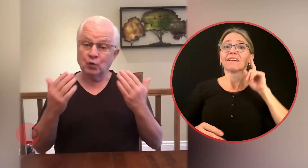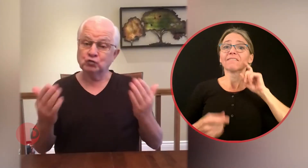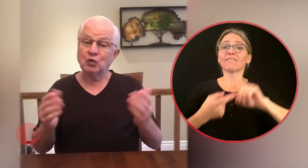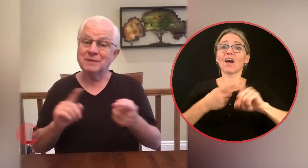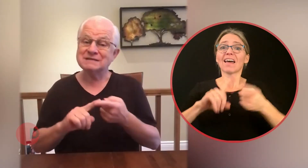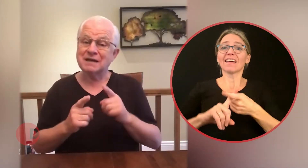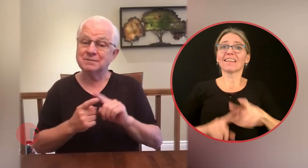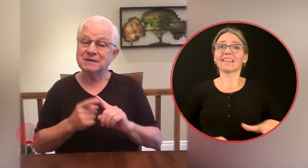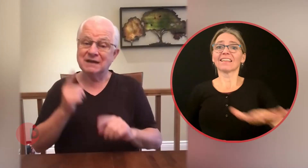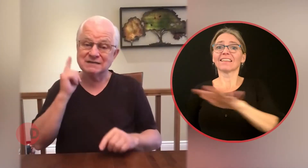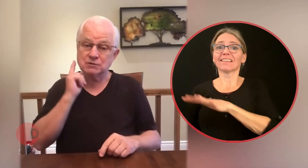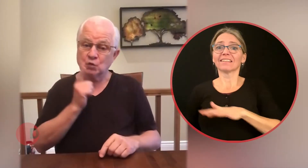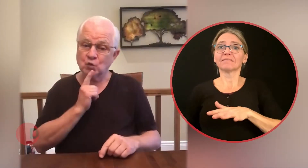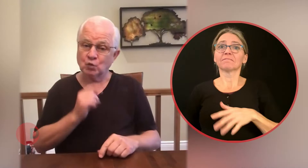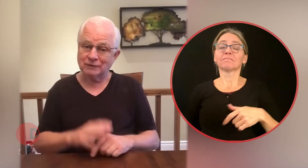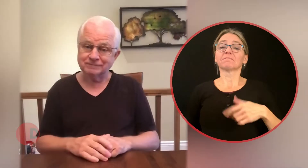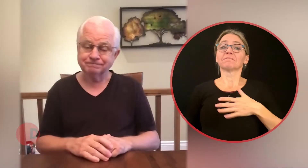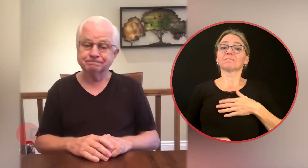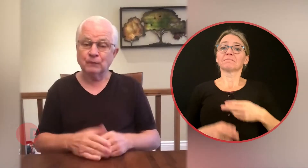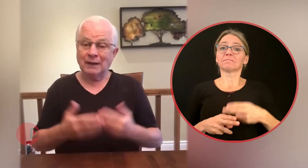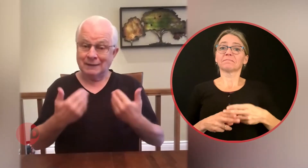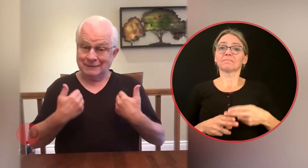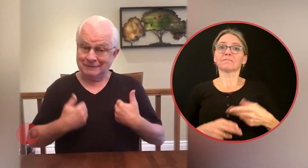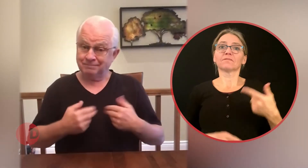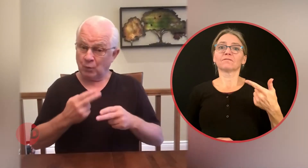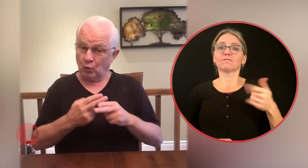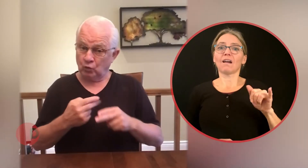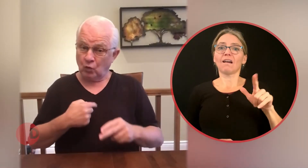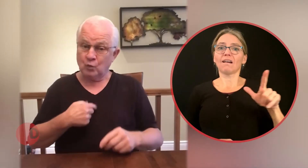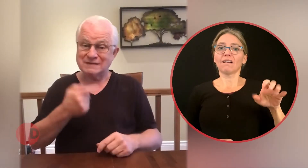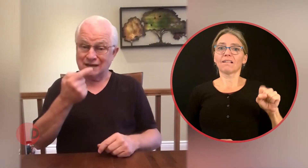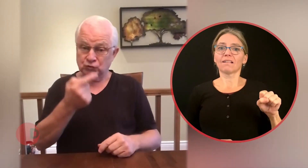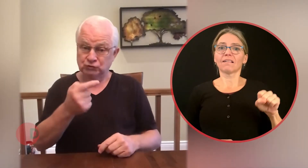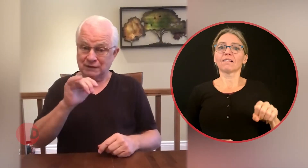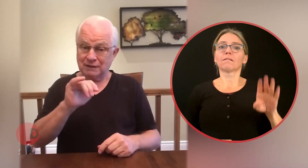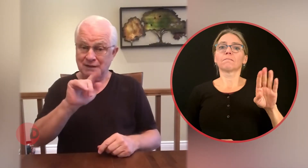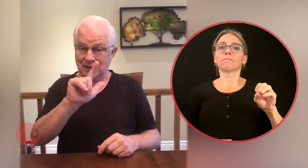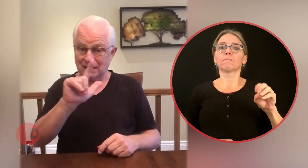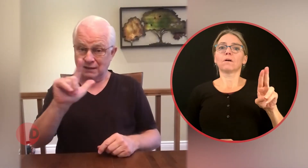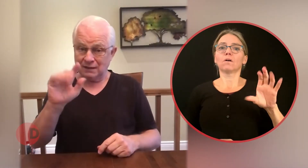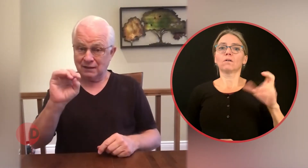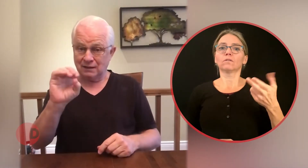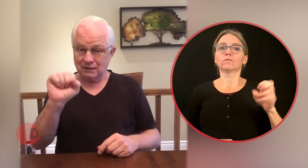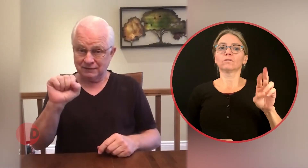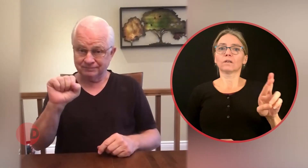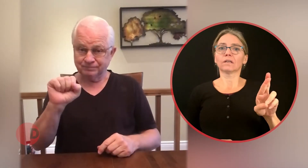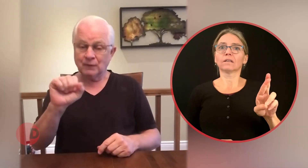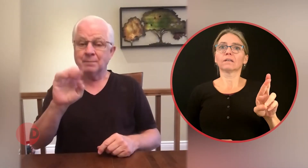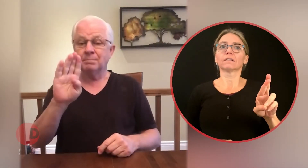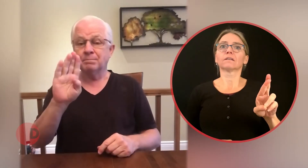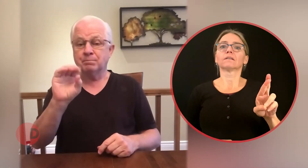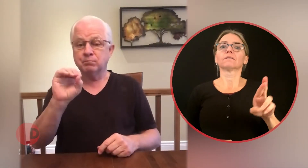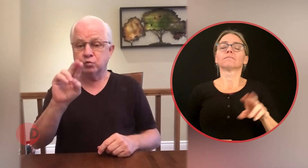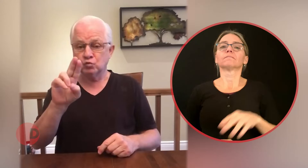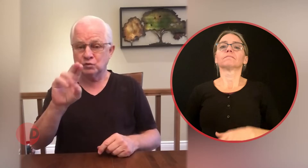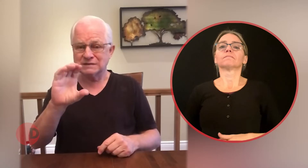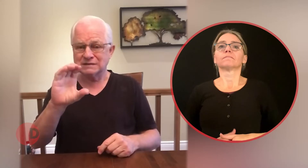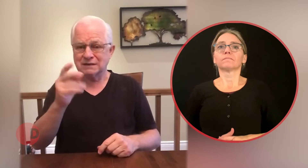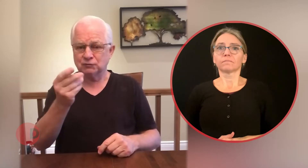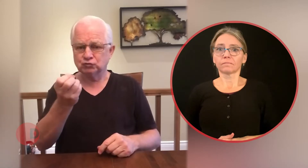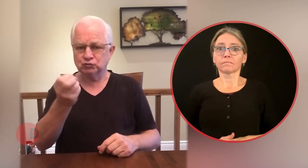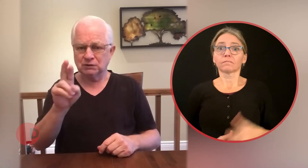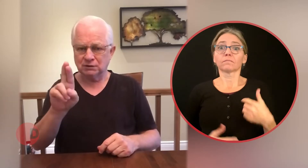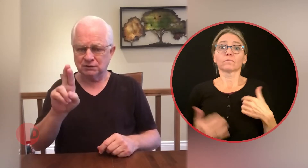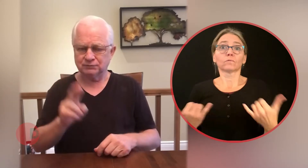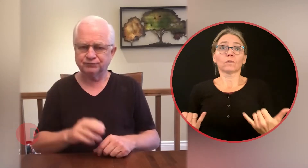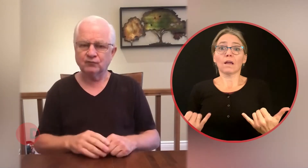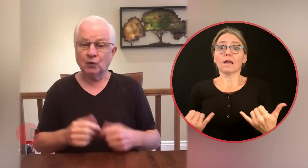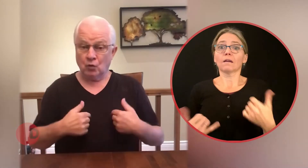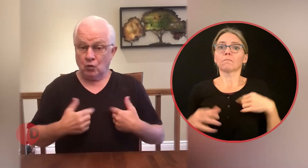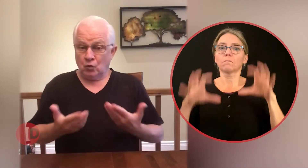Dear Members, Former Members and Colleagues, I am Gilles Boucher,